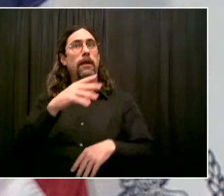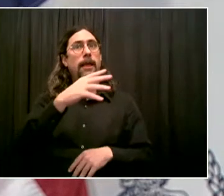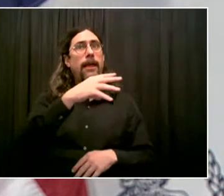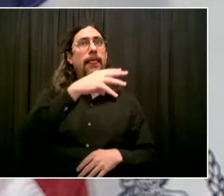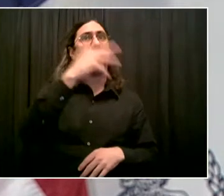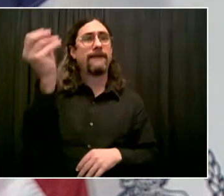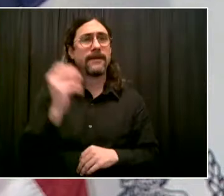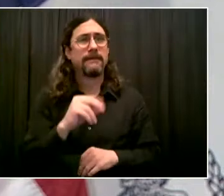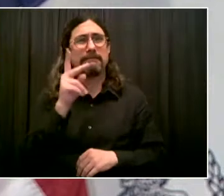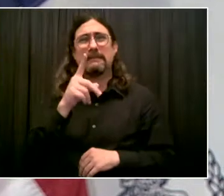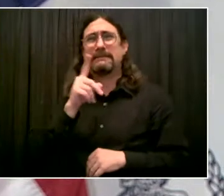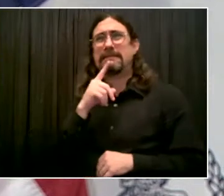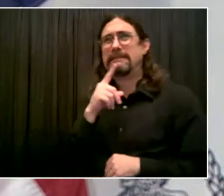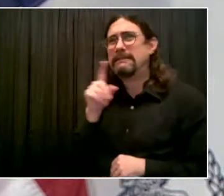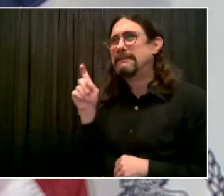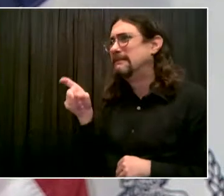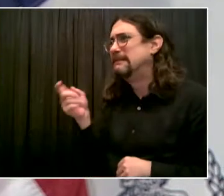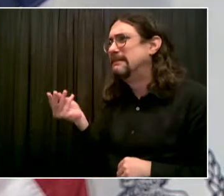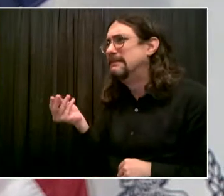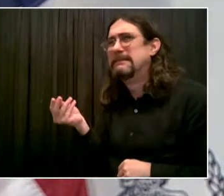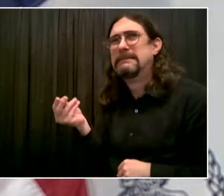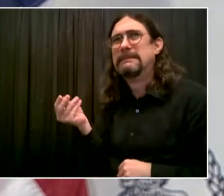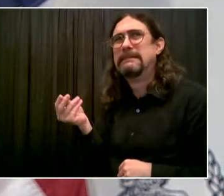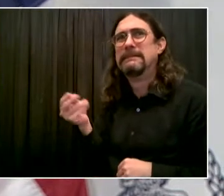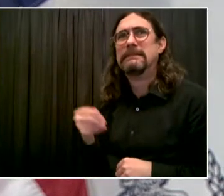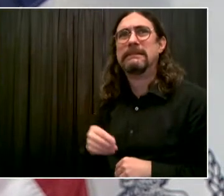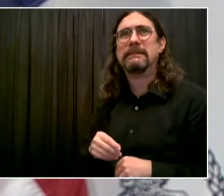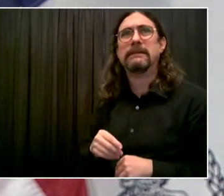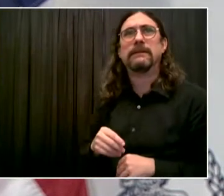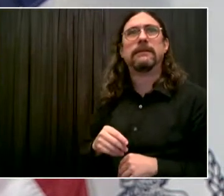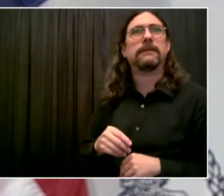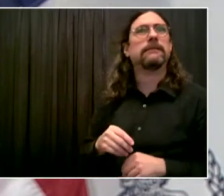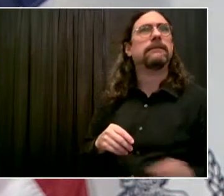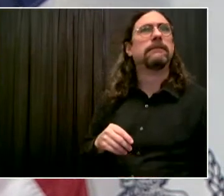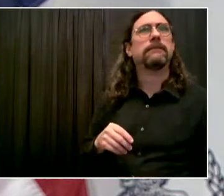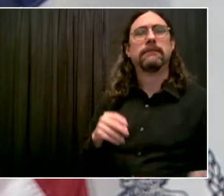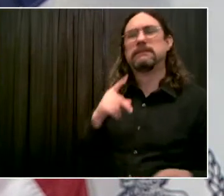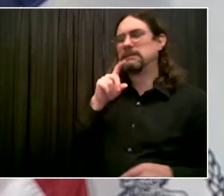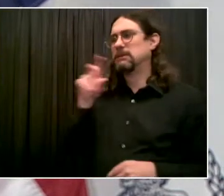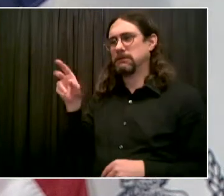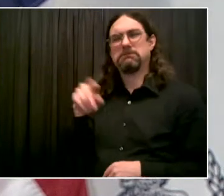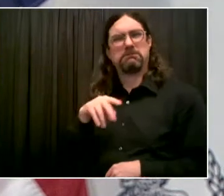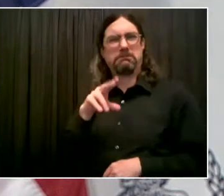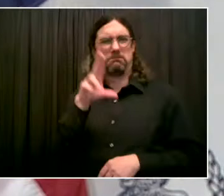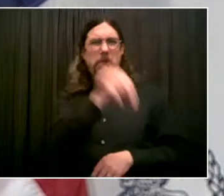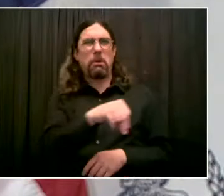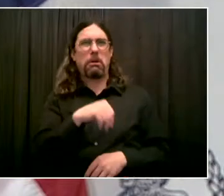FOR SOME CHANGE I SAID NO, HE SPIT IN MY FACE. I WALKED BACK TO THE POLICE AND I